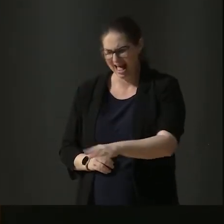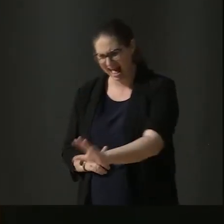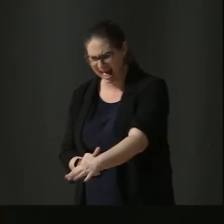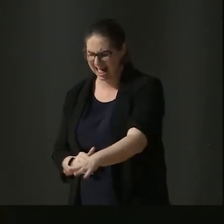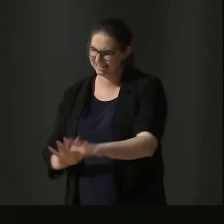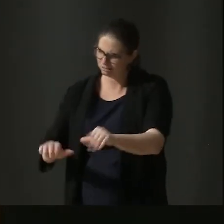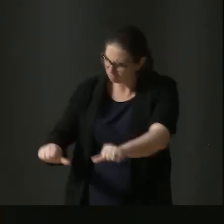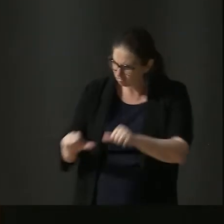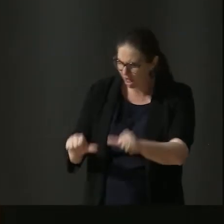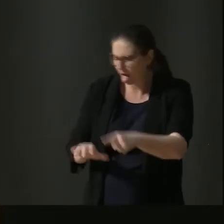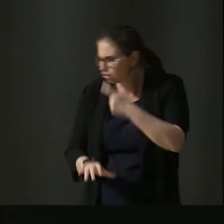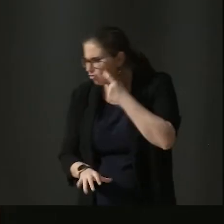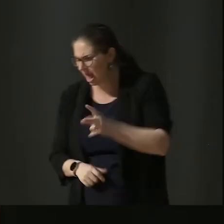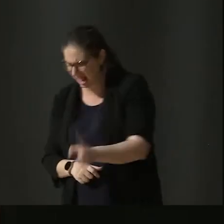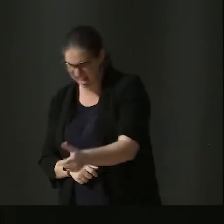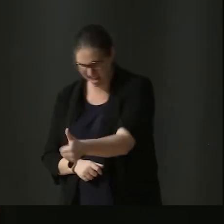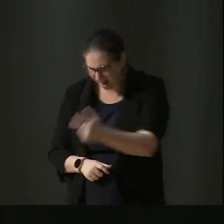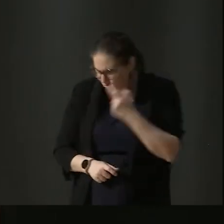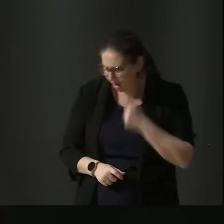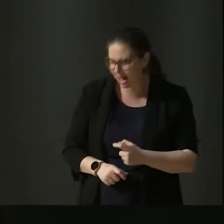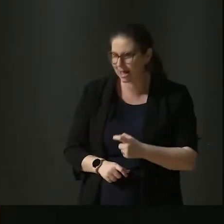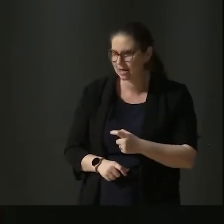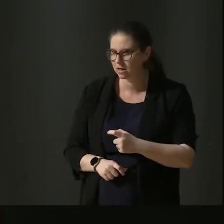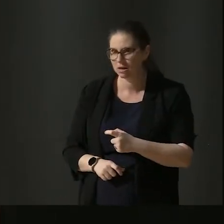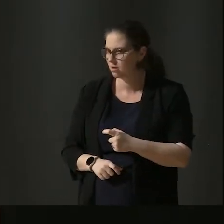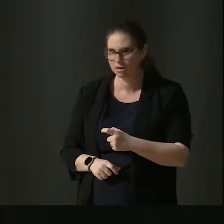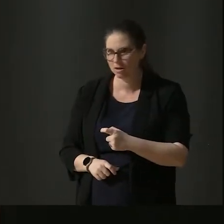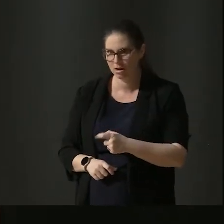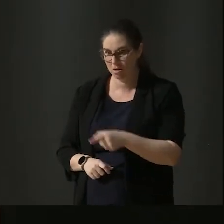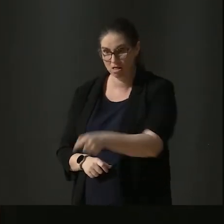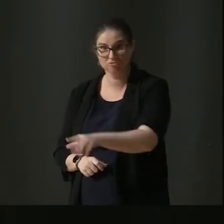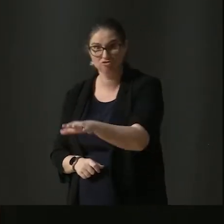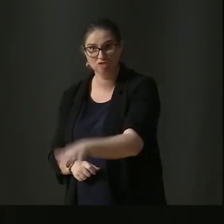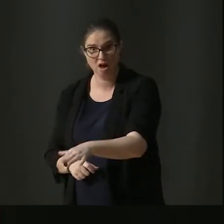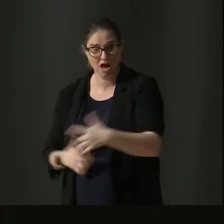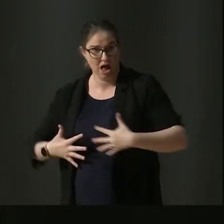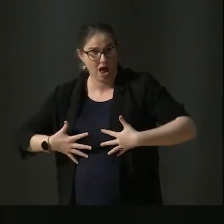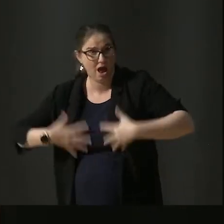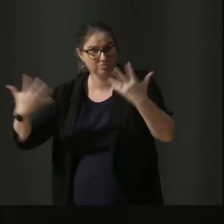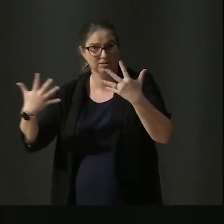Just have another go. But processing language happens in the frontal lobe